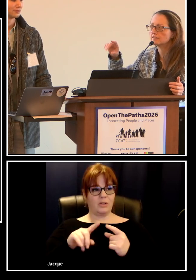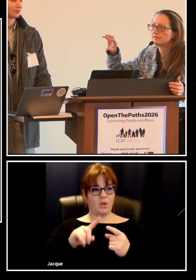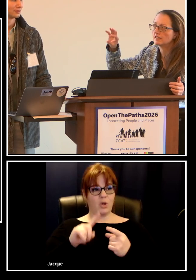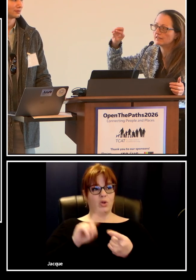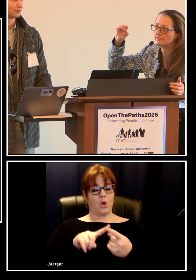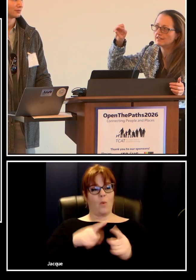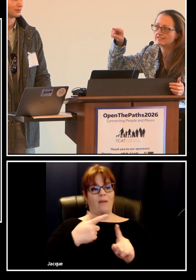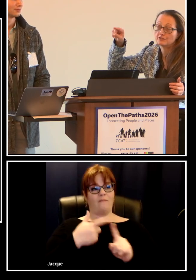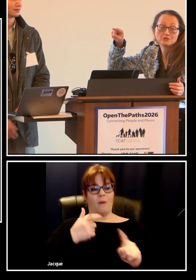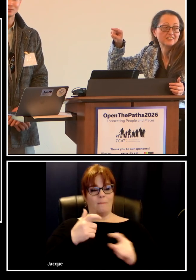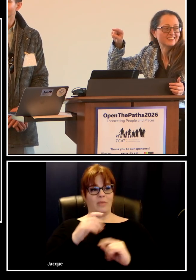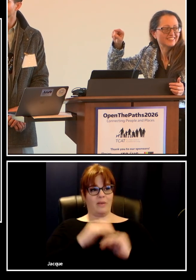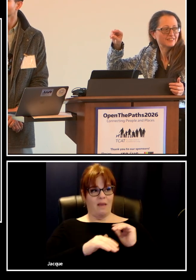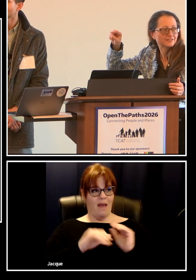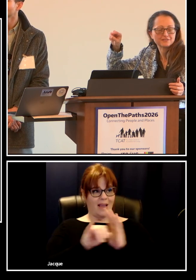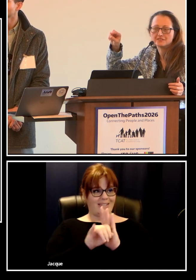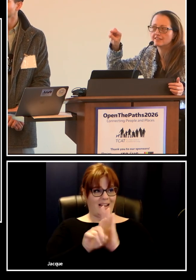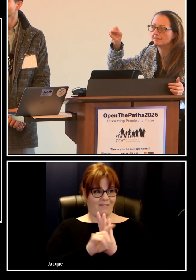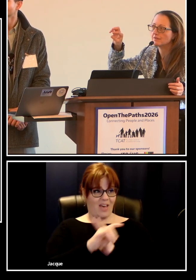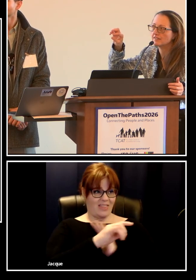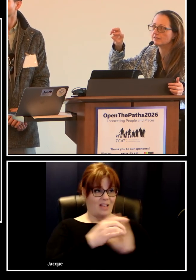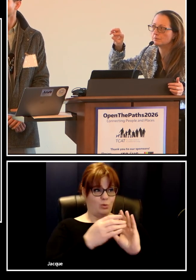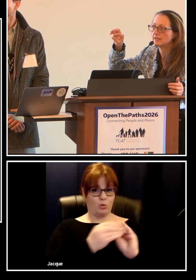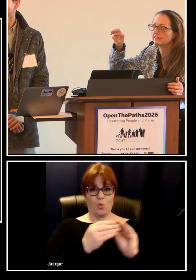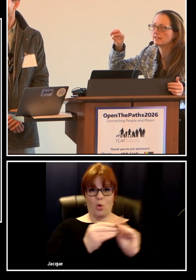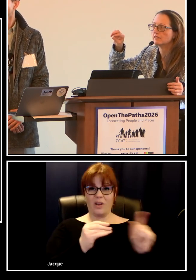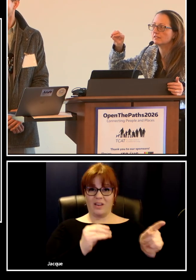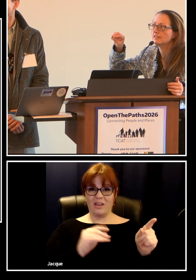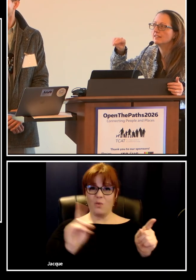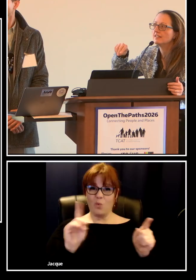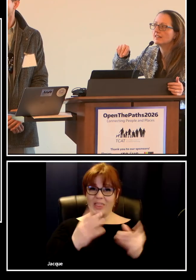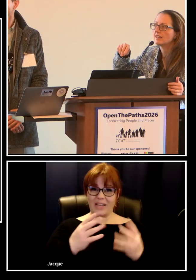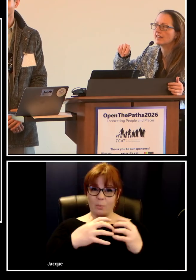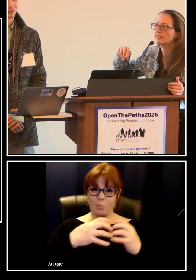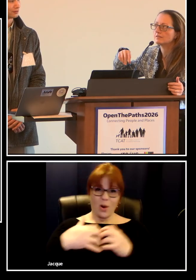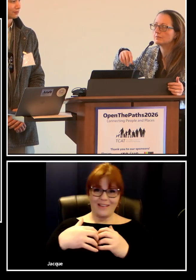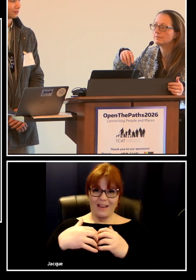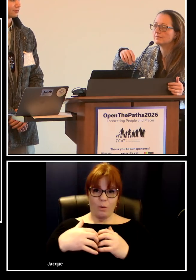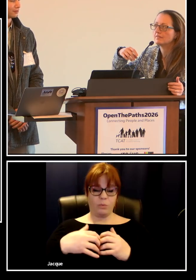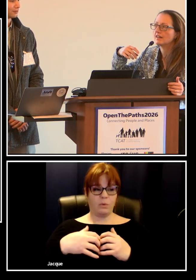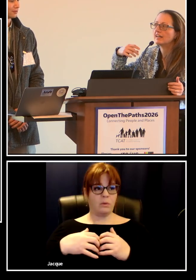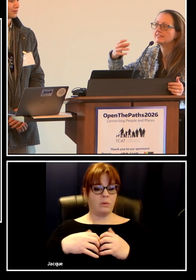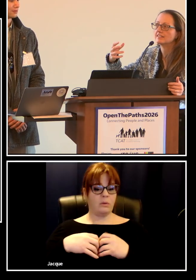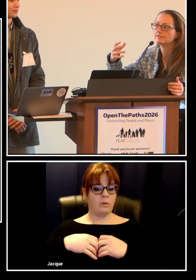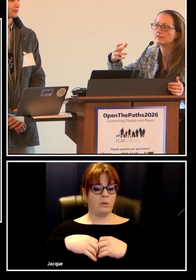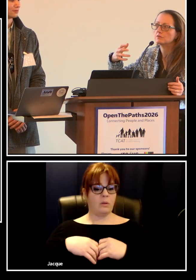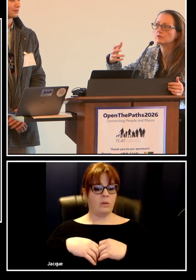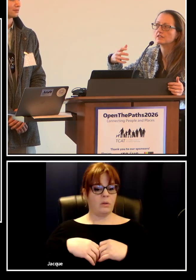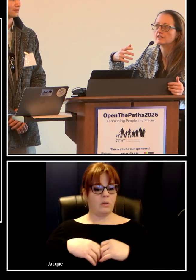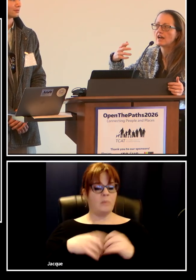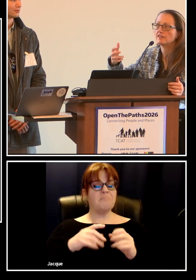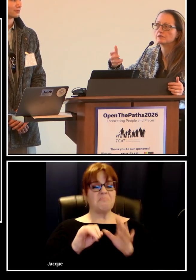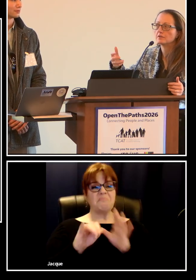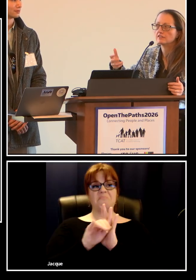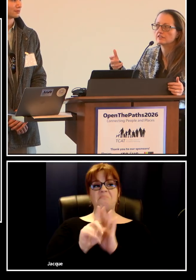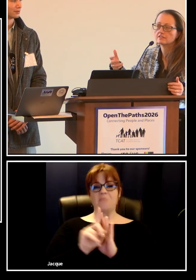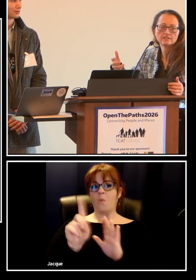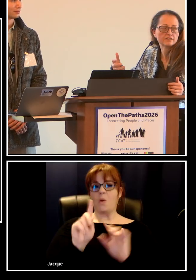identify that story of where things break down and identify where we could have a project and